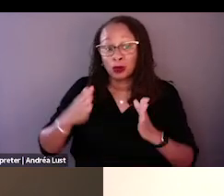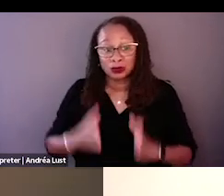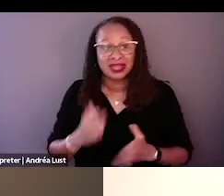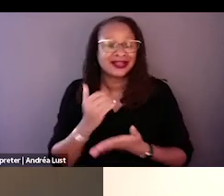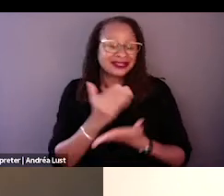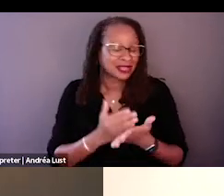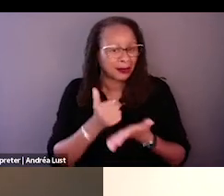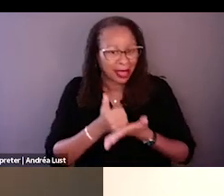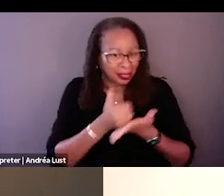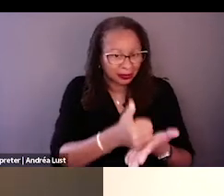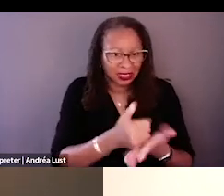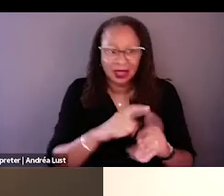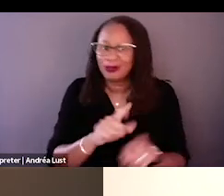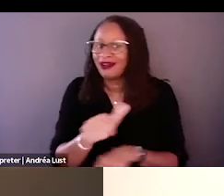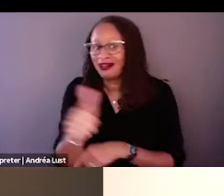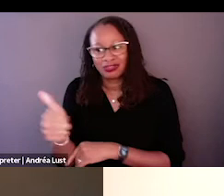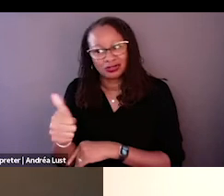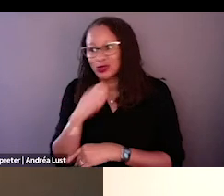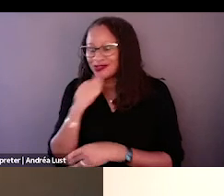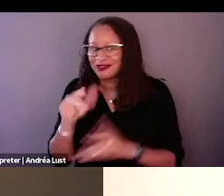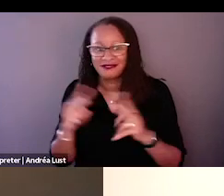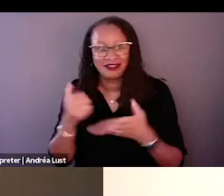its entirety, but then, what can we show?